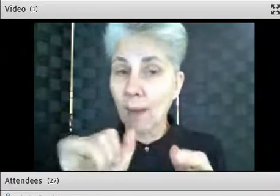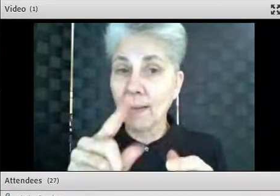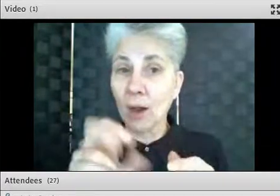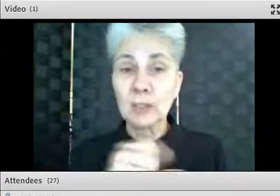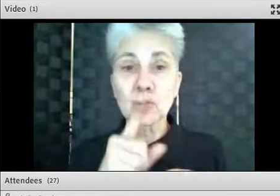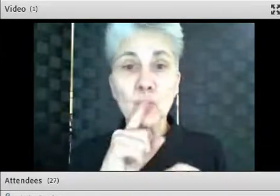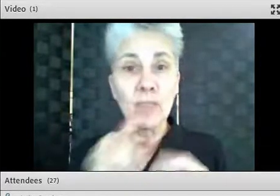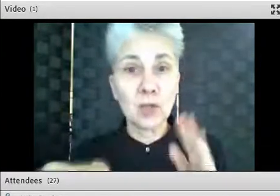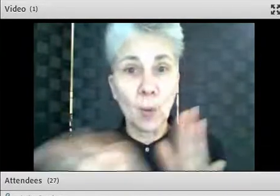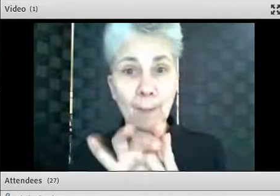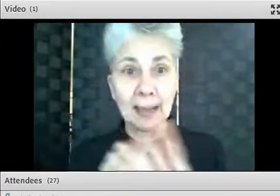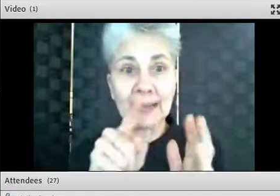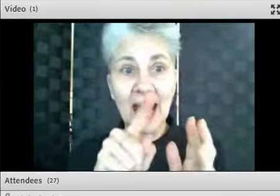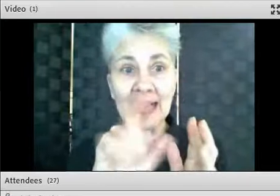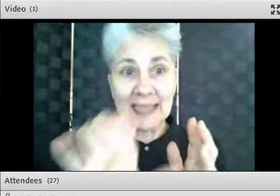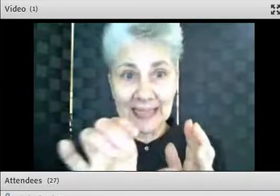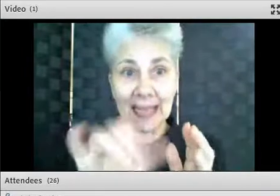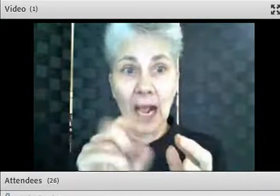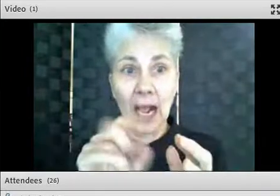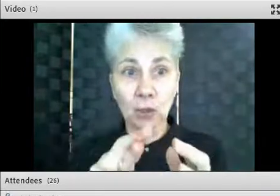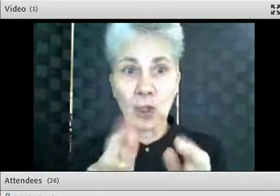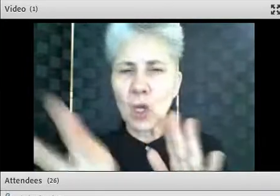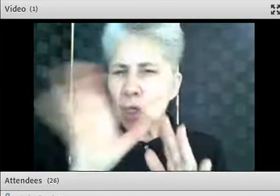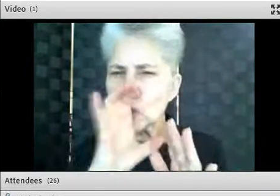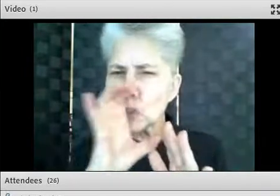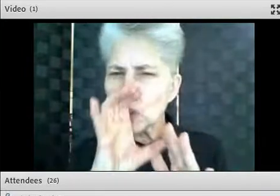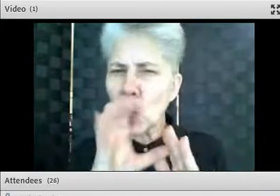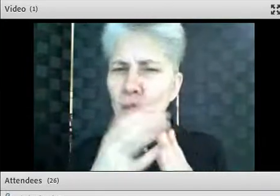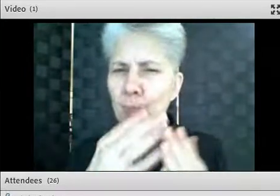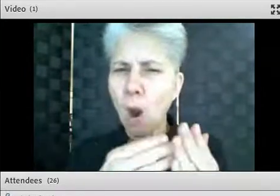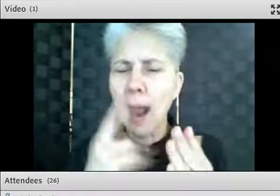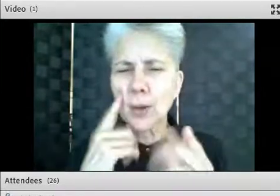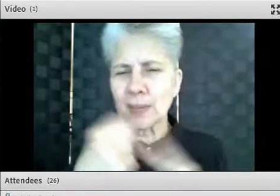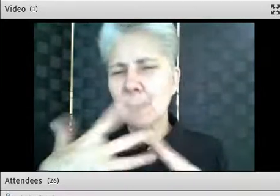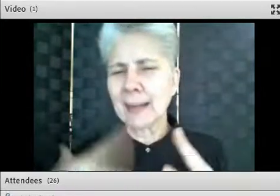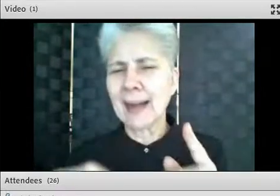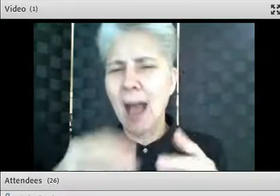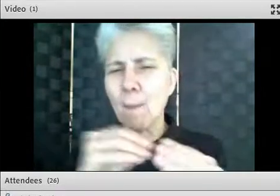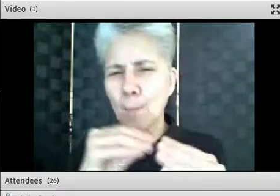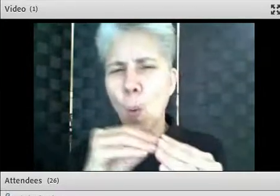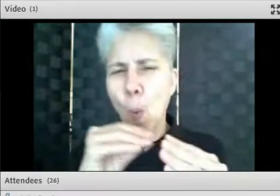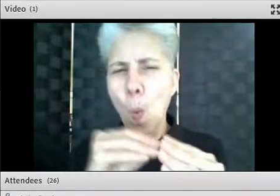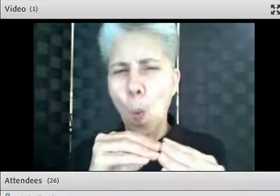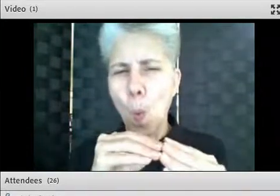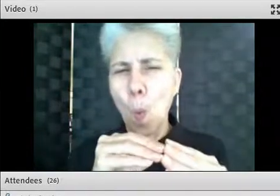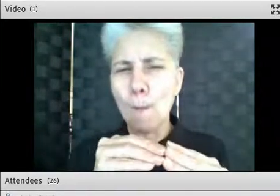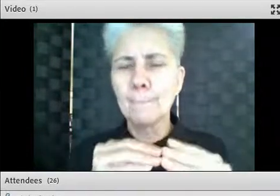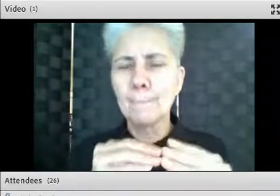making sure you choose this LC Cutter search option. I know that he's actually expanded out the options here.